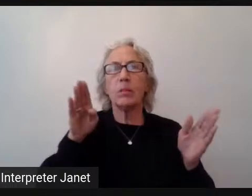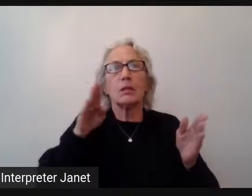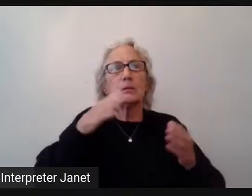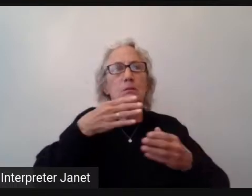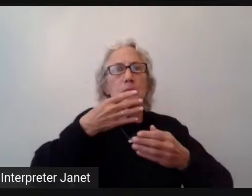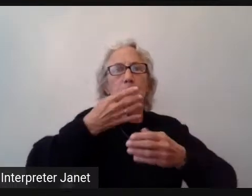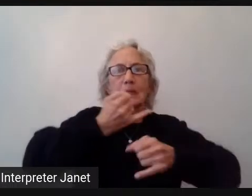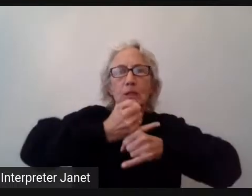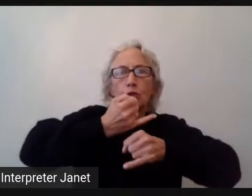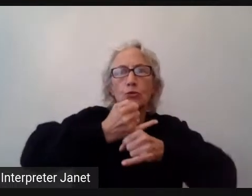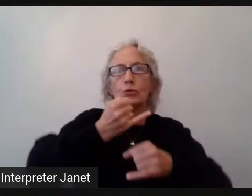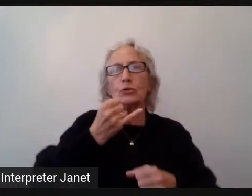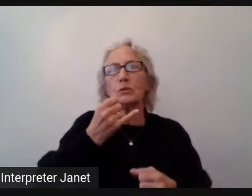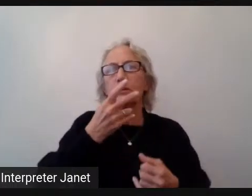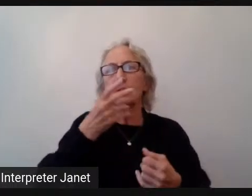people who were developing websites